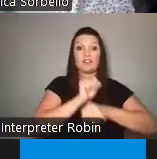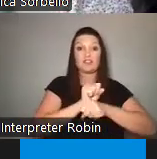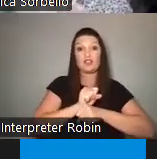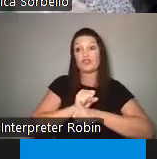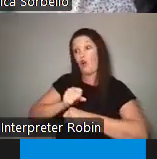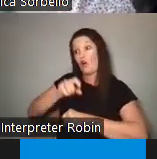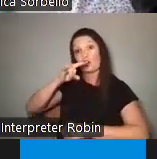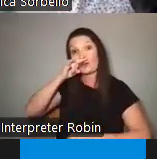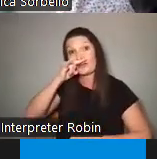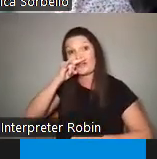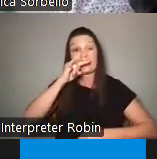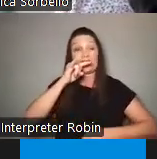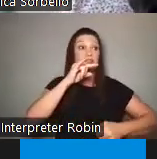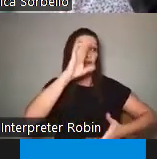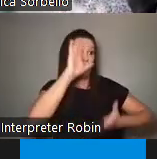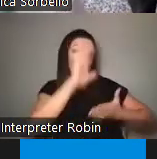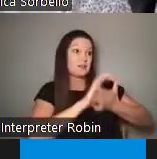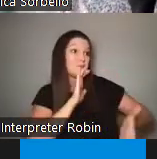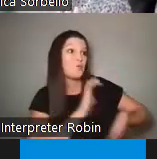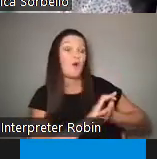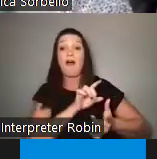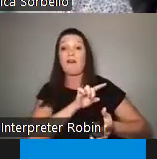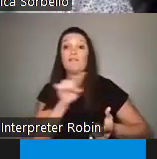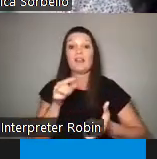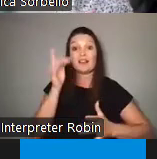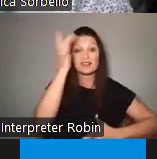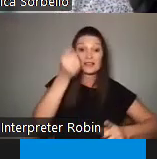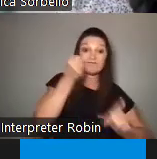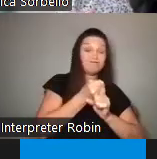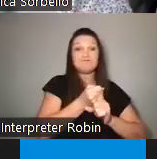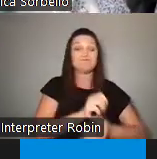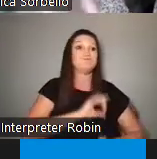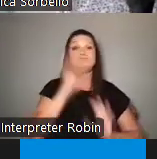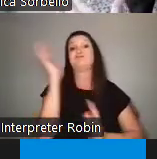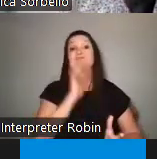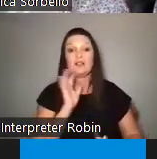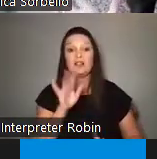keep coming. It is one thing after another and everything